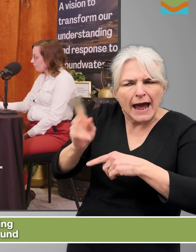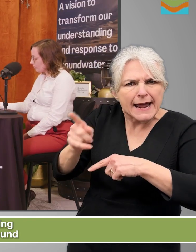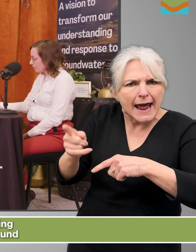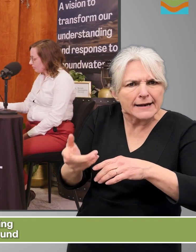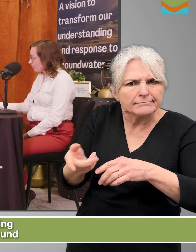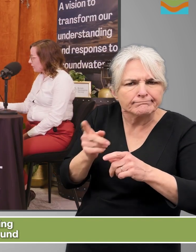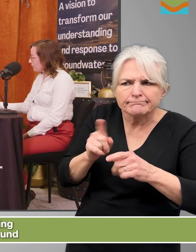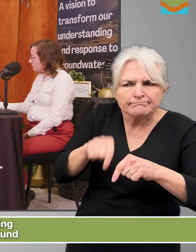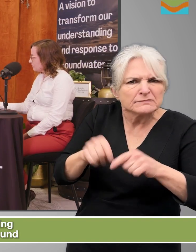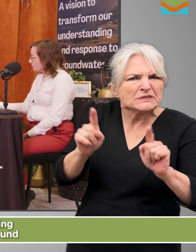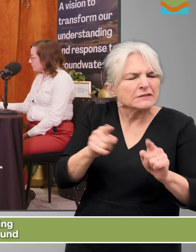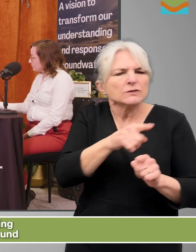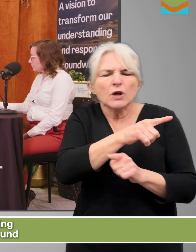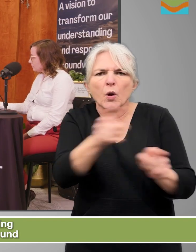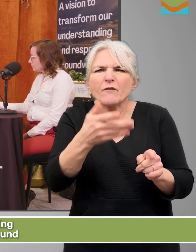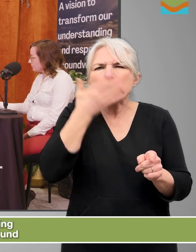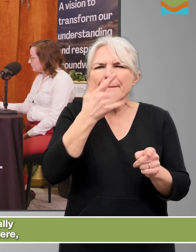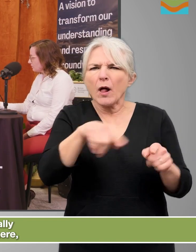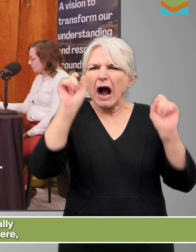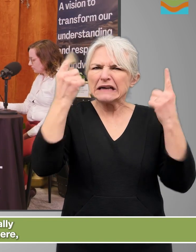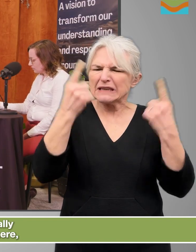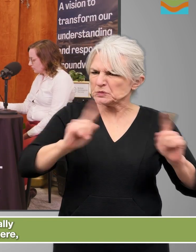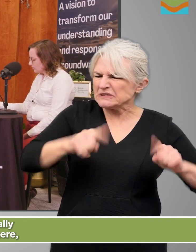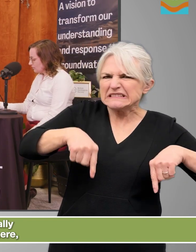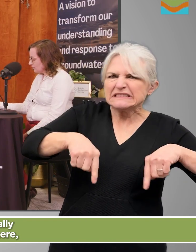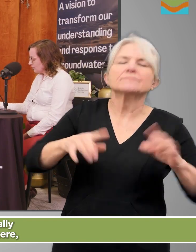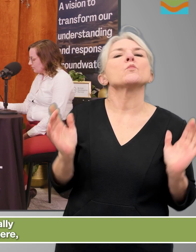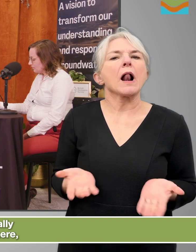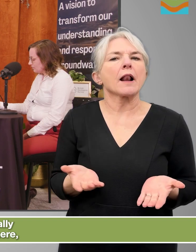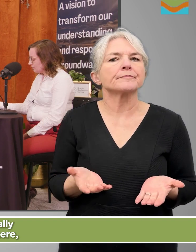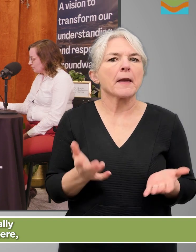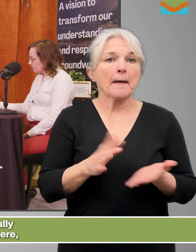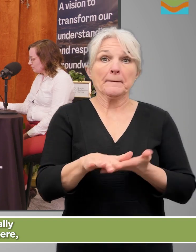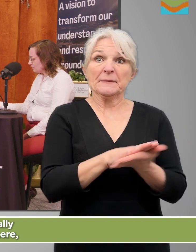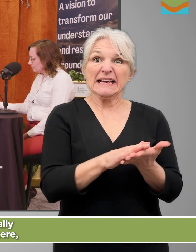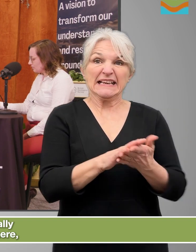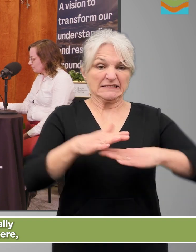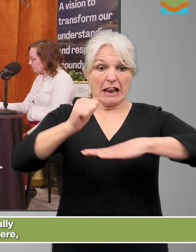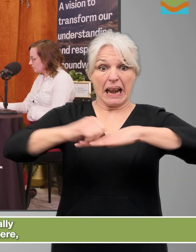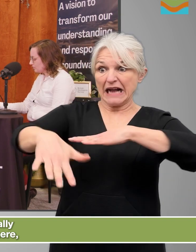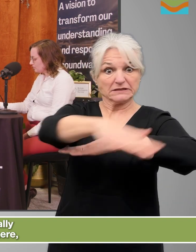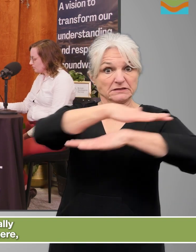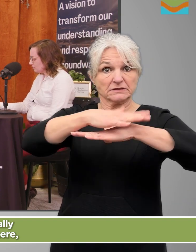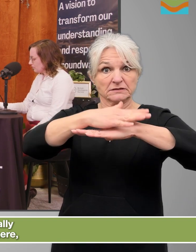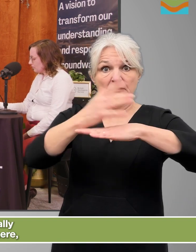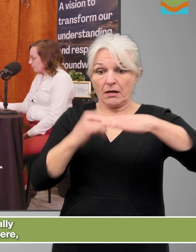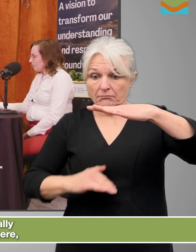Well basically we're referring to everything under the ground and many people don't really think about what's down there,